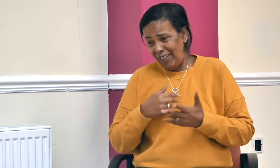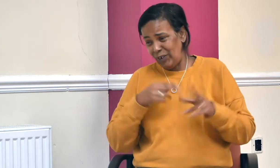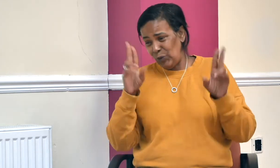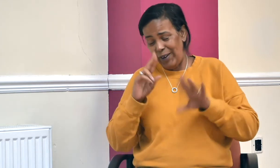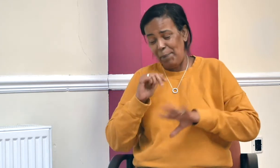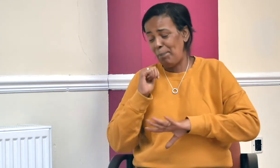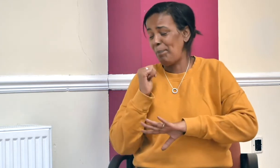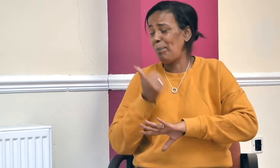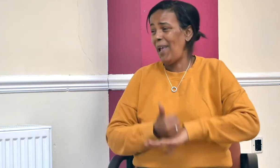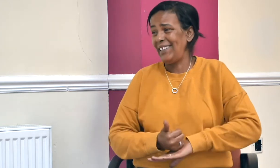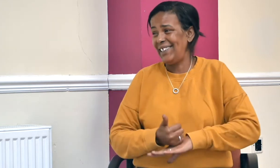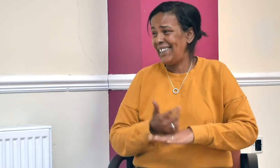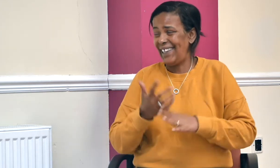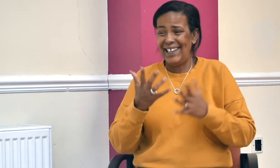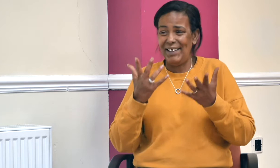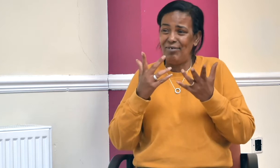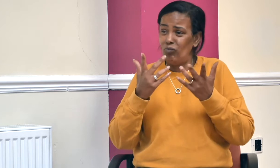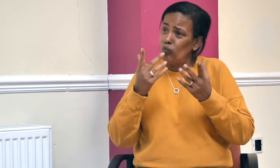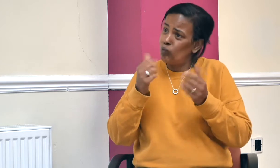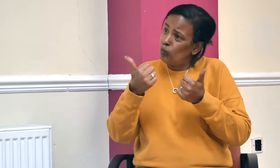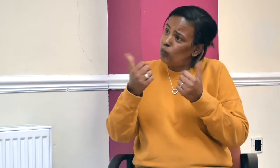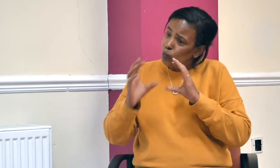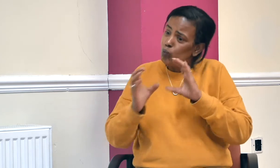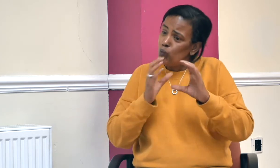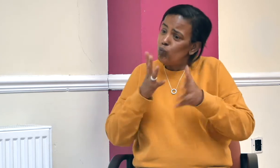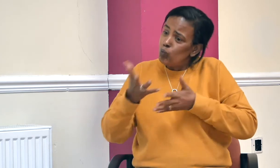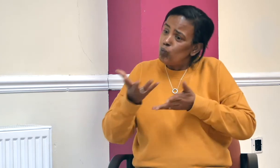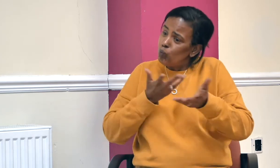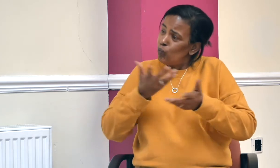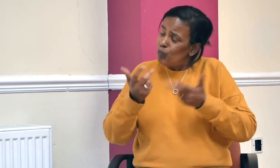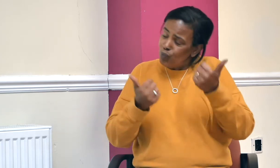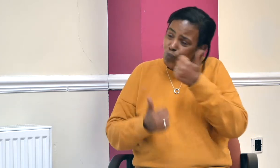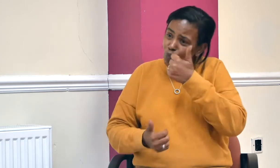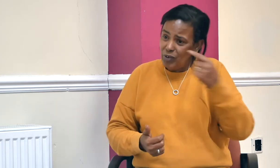Really, at school, I was still learning basic conversation,